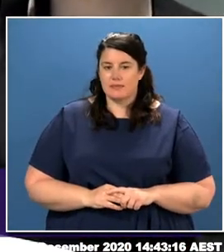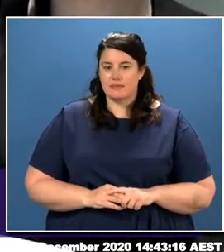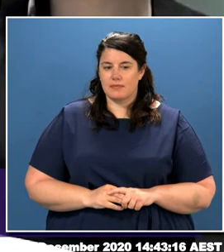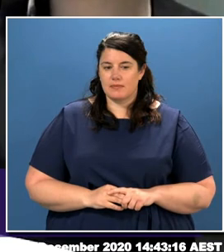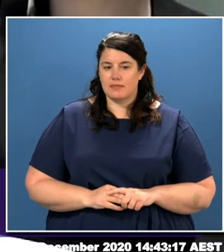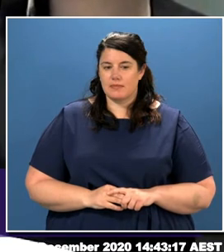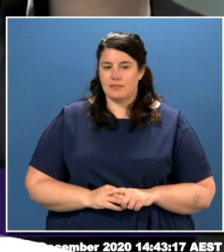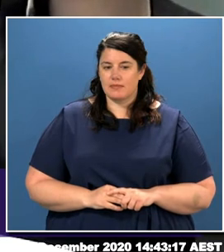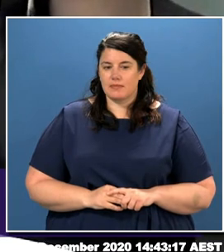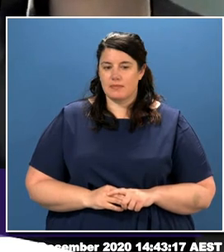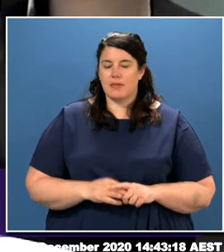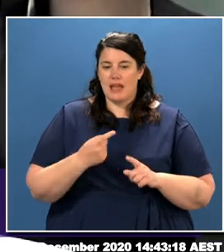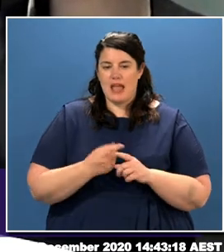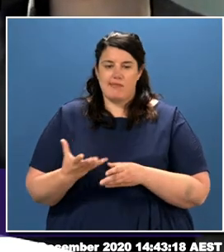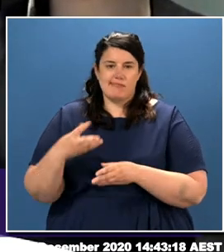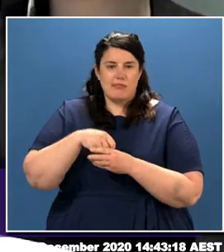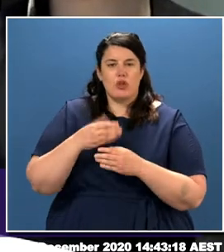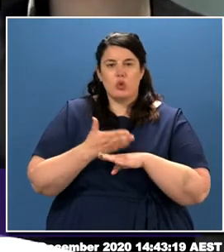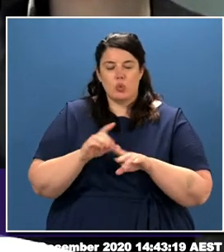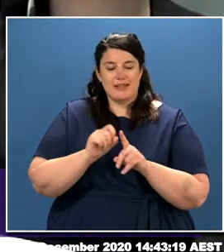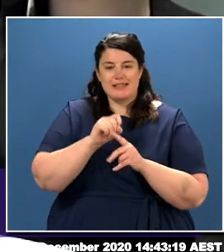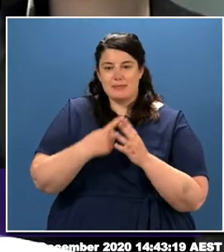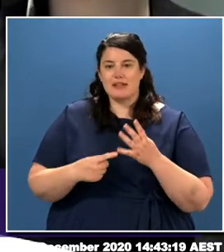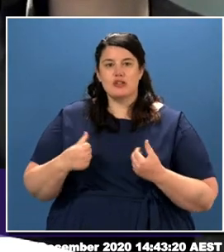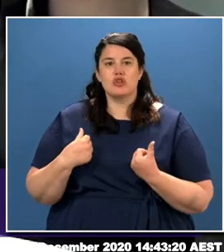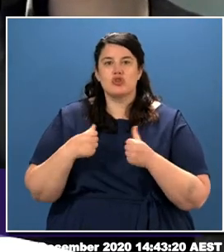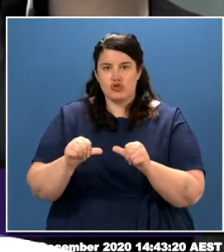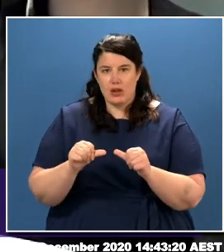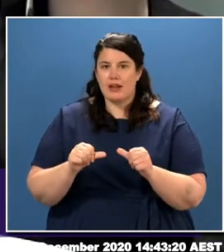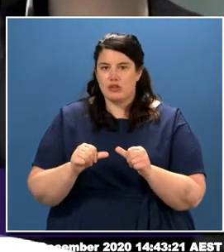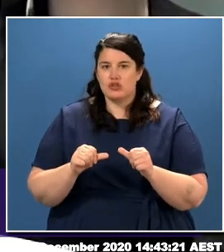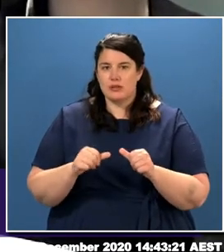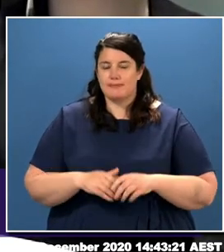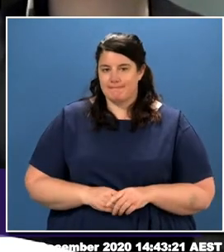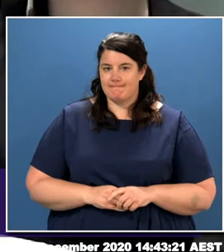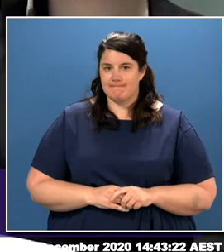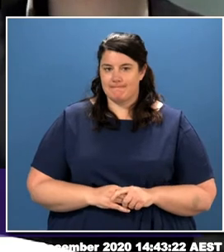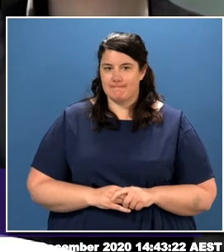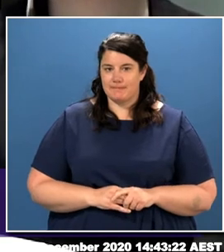within the new disability strategy that will be coming our way. Excellent, thank you.